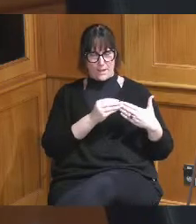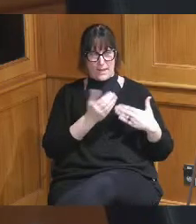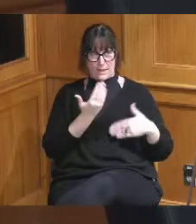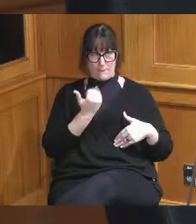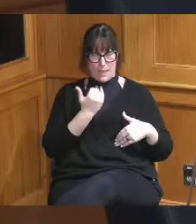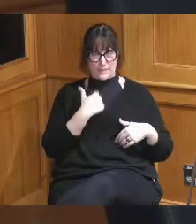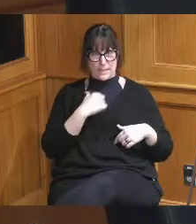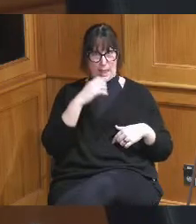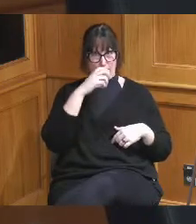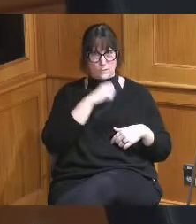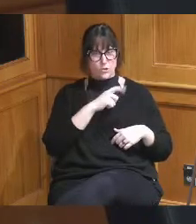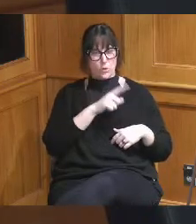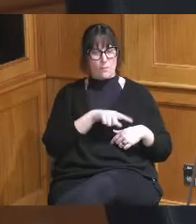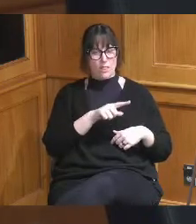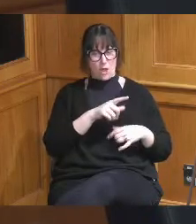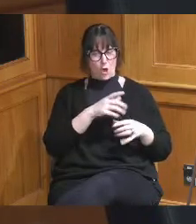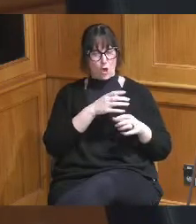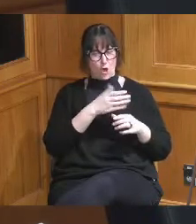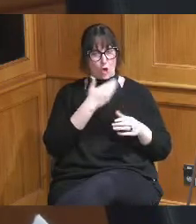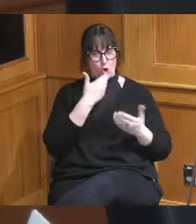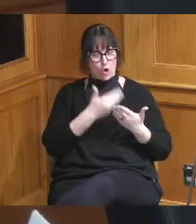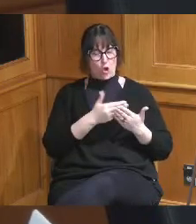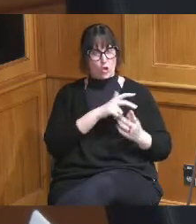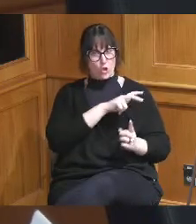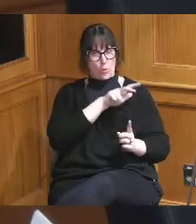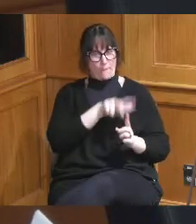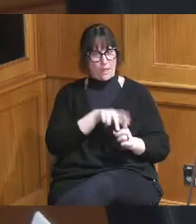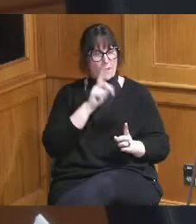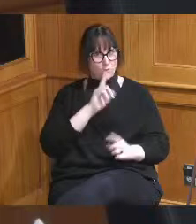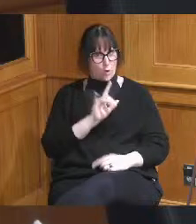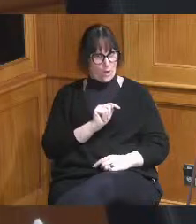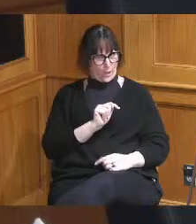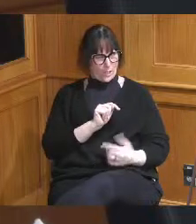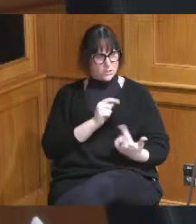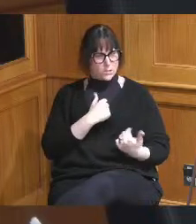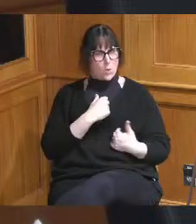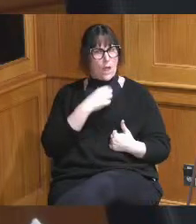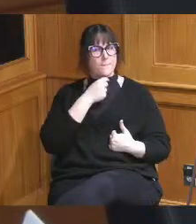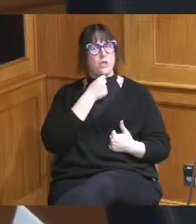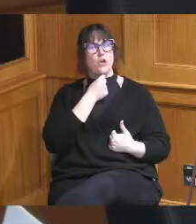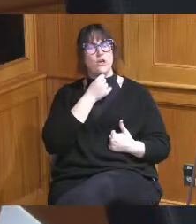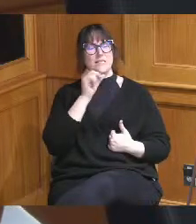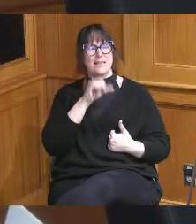assume they're pretty Adept at applying for these dollars so I I'm intrigued by this idea that they